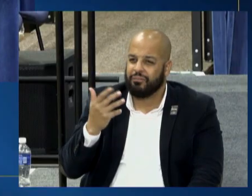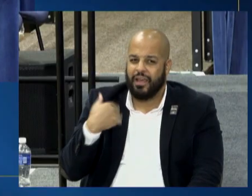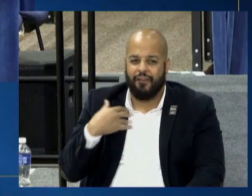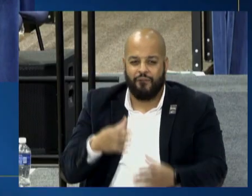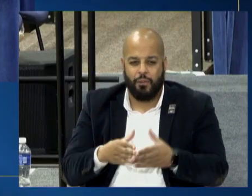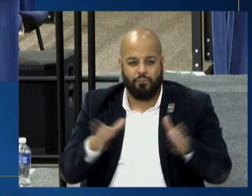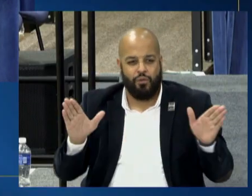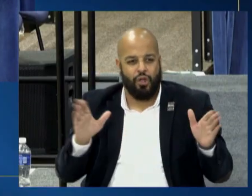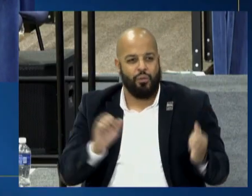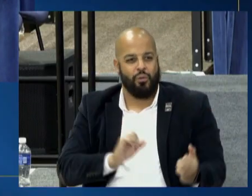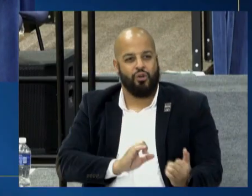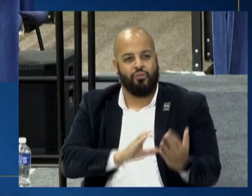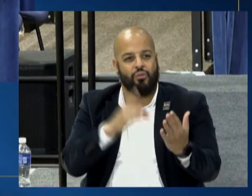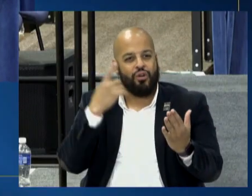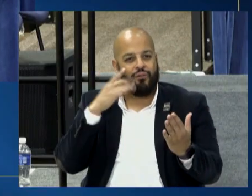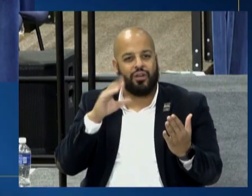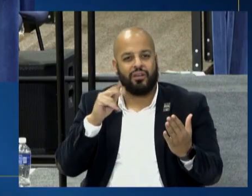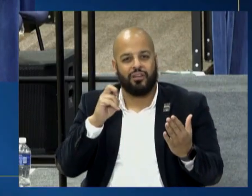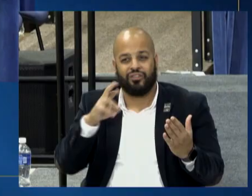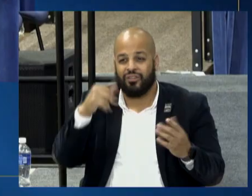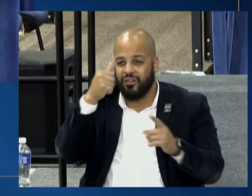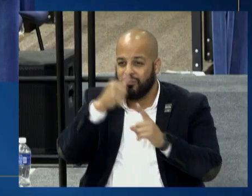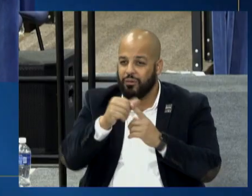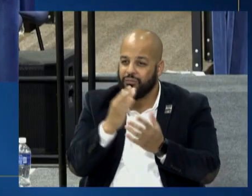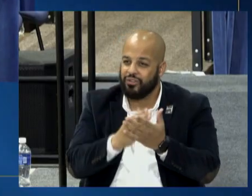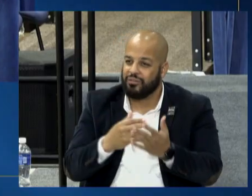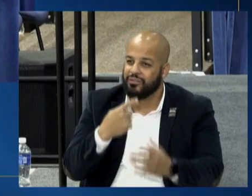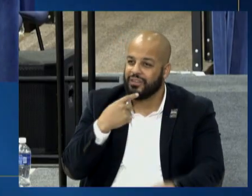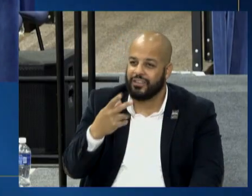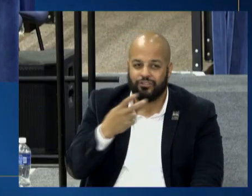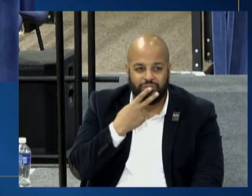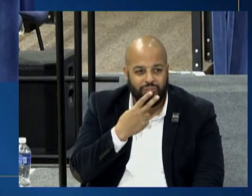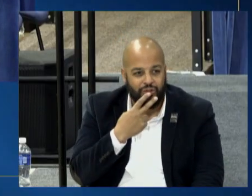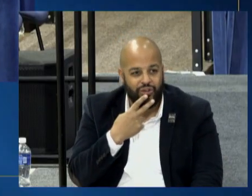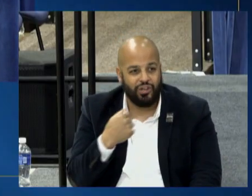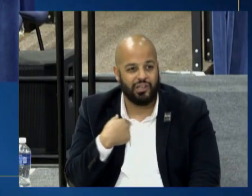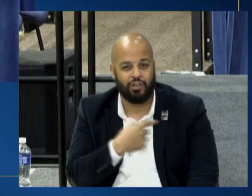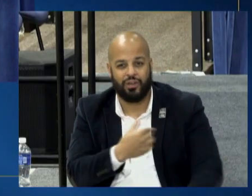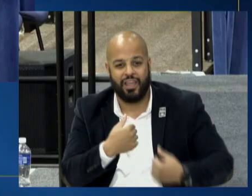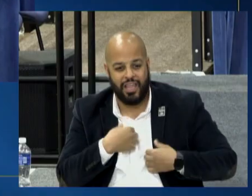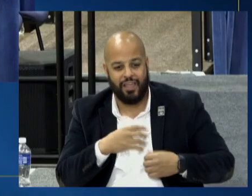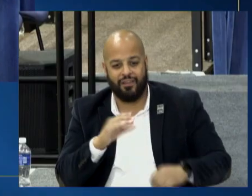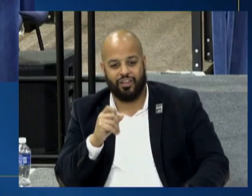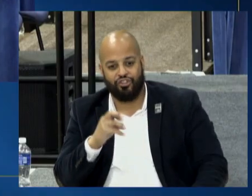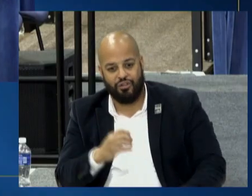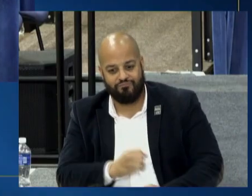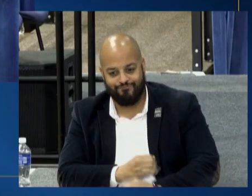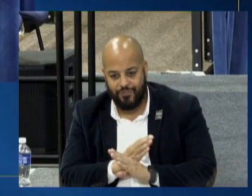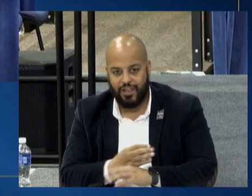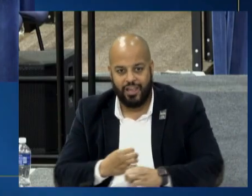Smoking cessation was mentioned. We have cancer prevention efforts through Healthy People 2030,